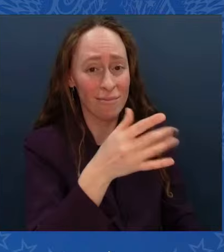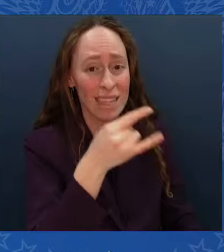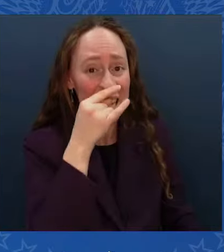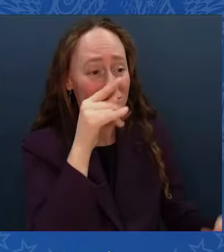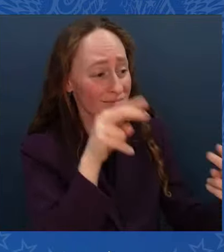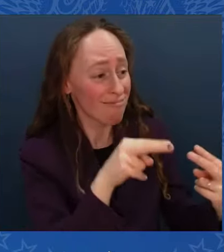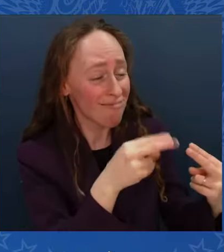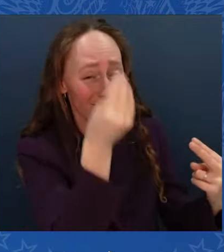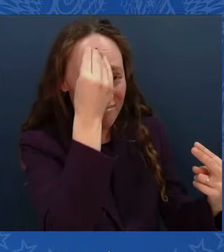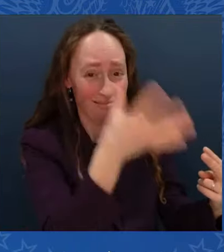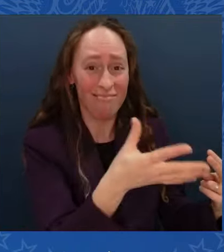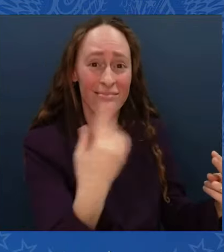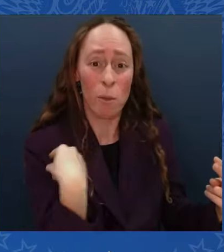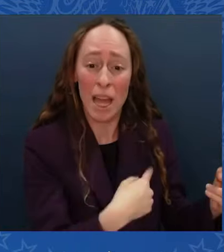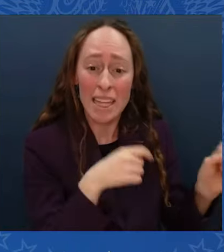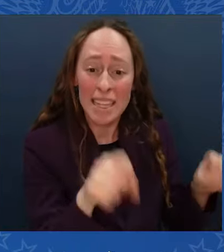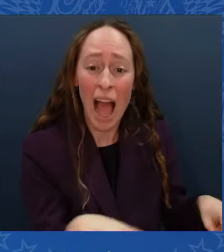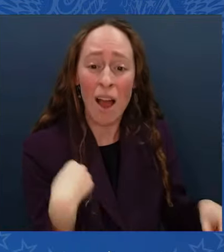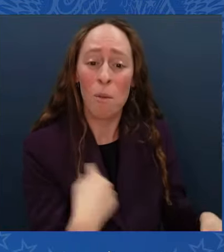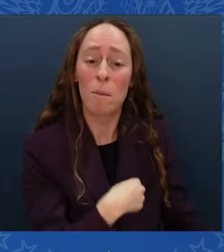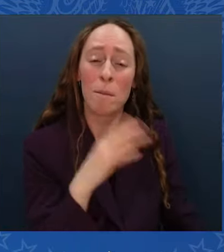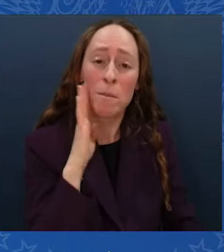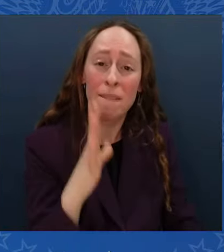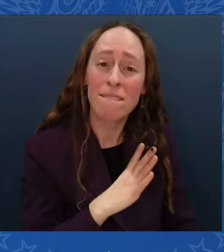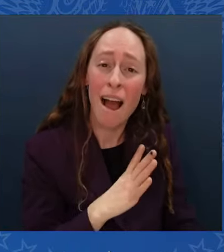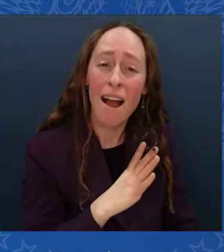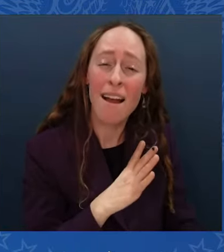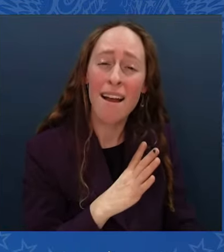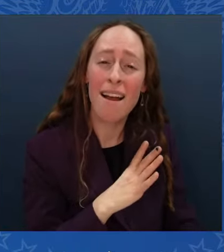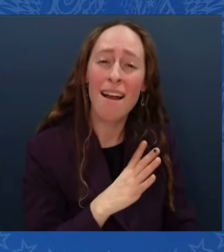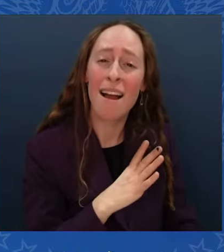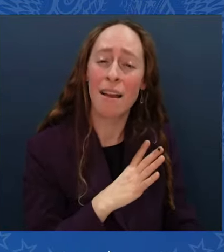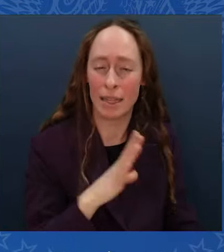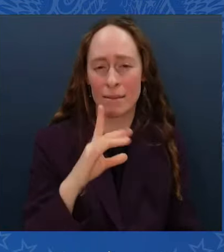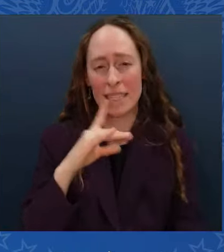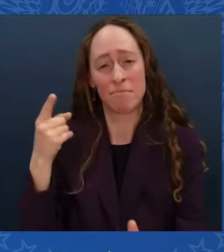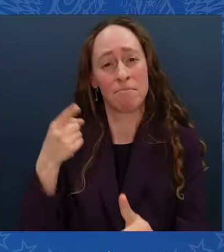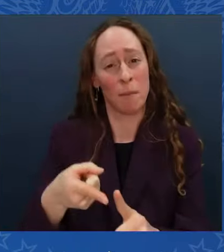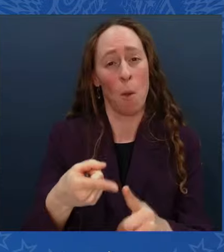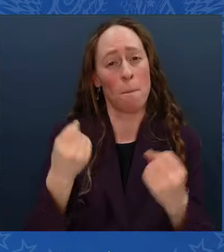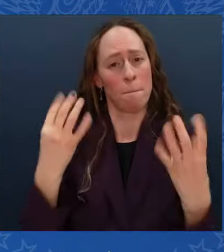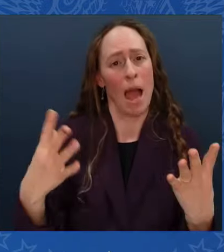giving people a chance, a fighting chance to make it, because no one who's willing to work hard in America